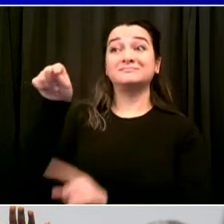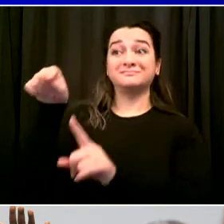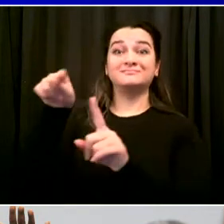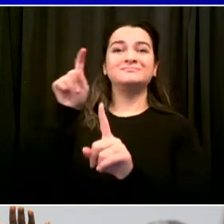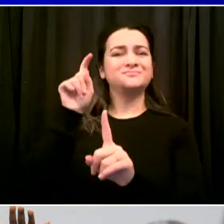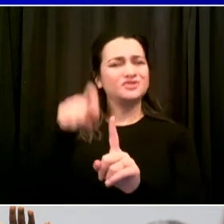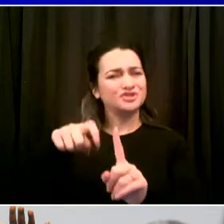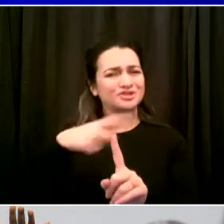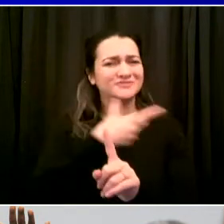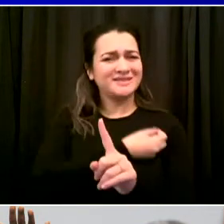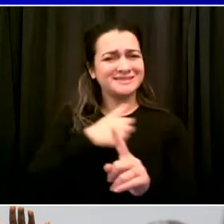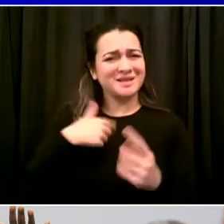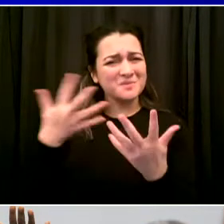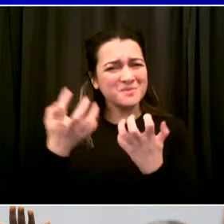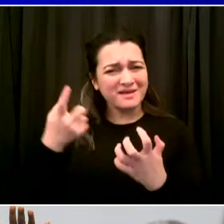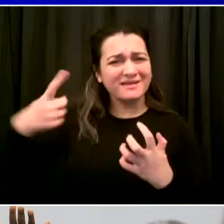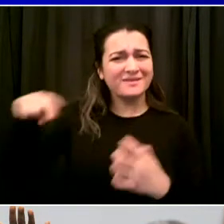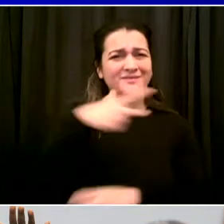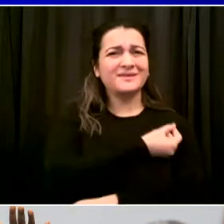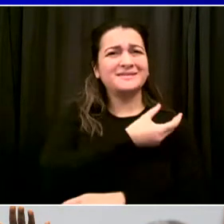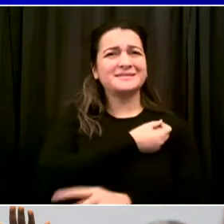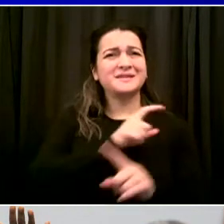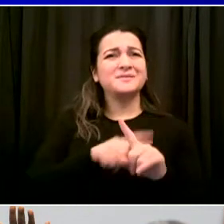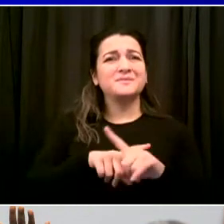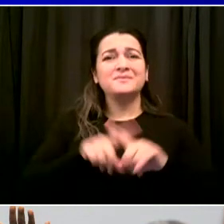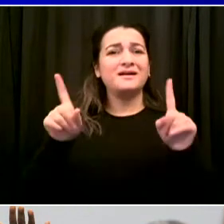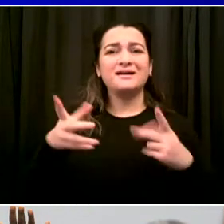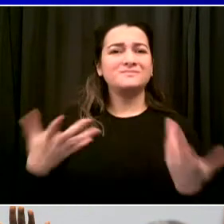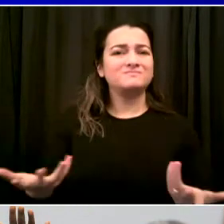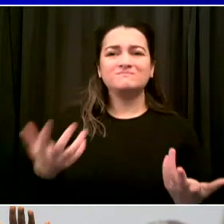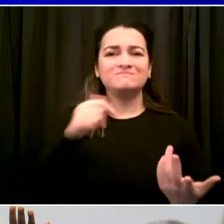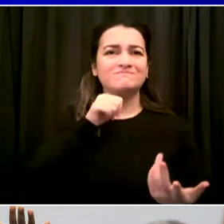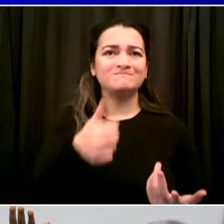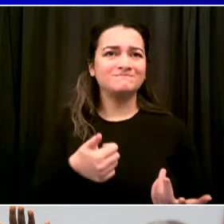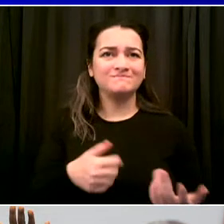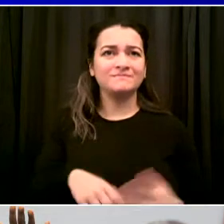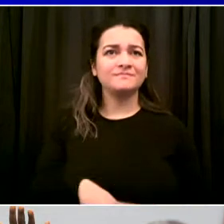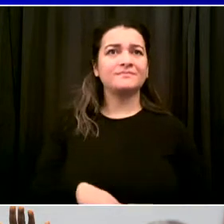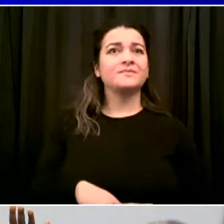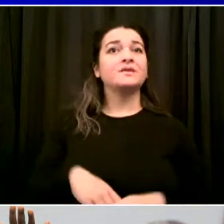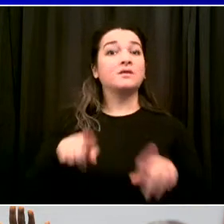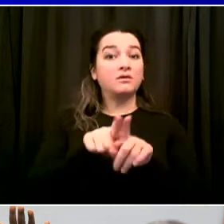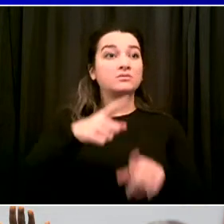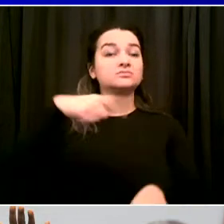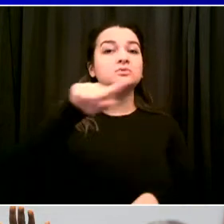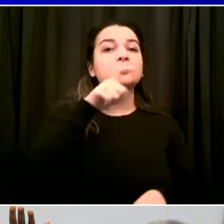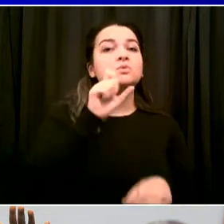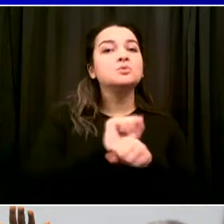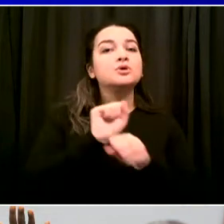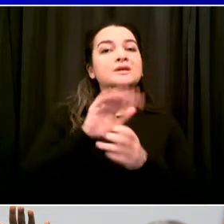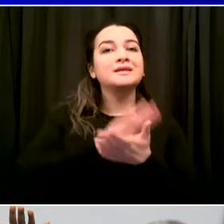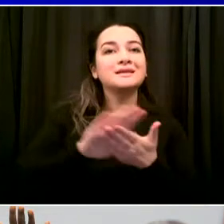OWING. FOLKS WHO TAKE US WHERE WE ARE